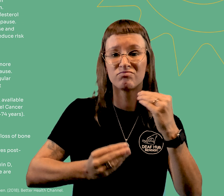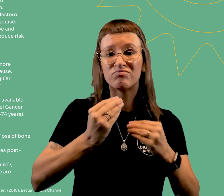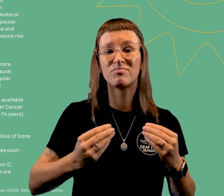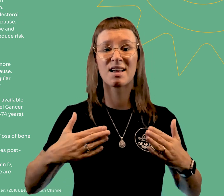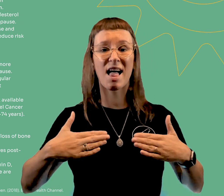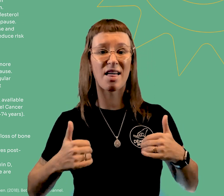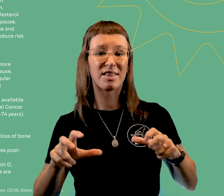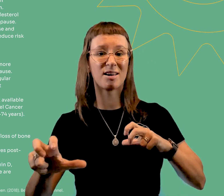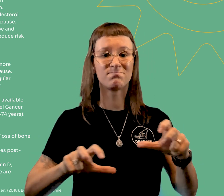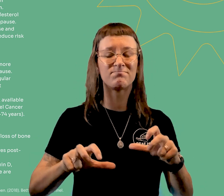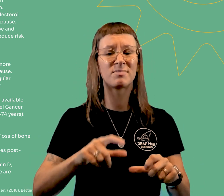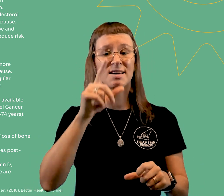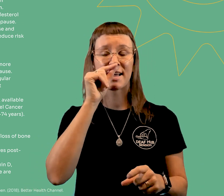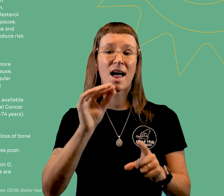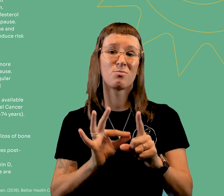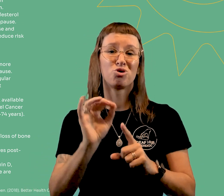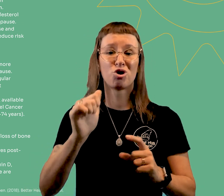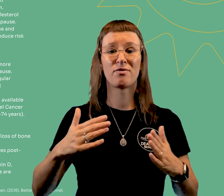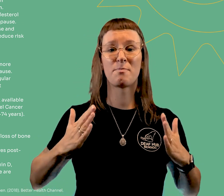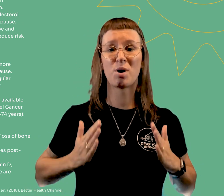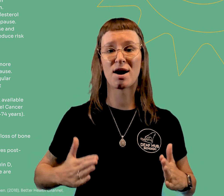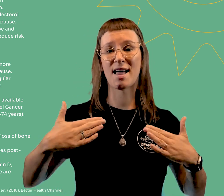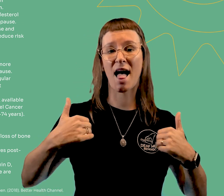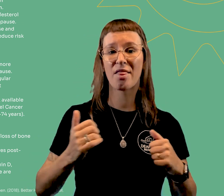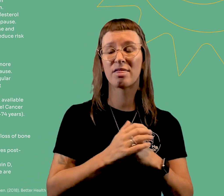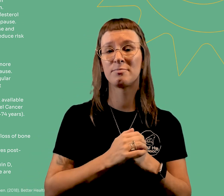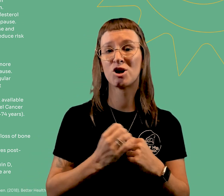strengthen our bones, protect our heart and help manage constipation.